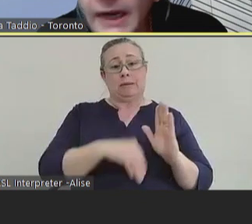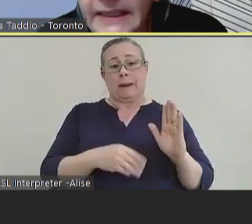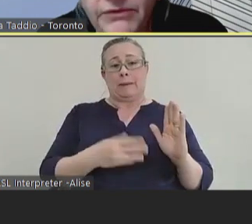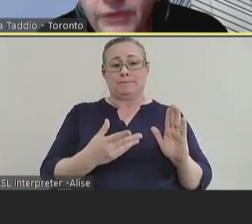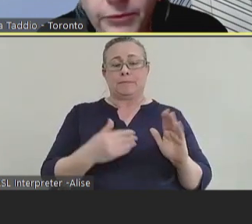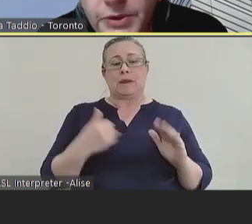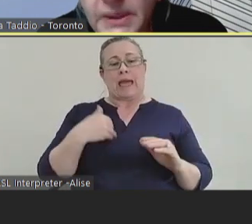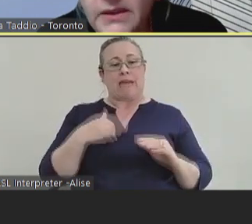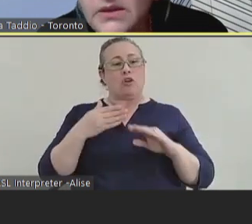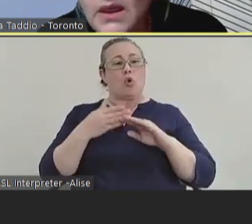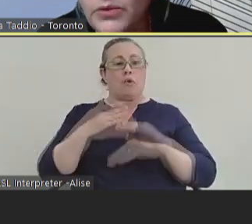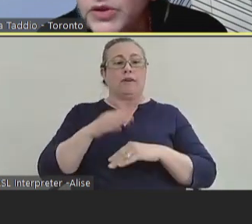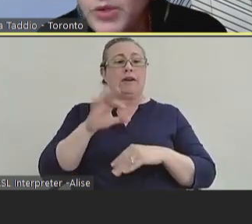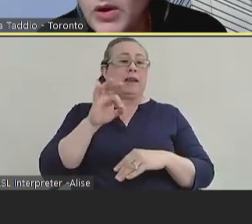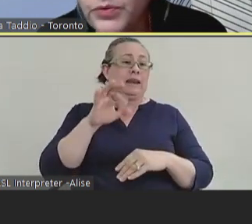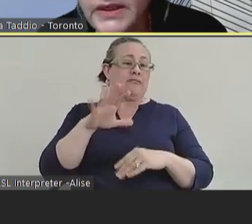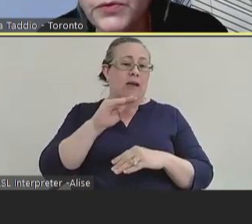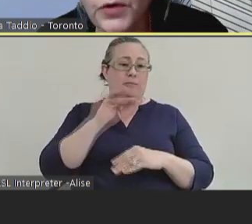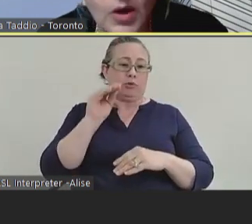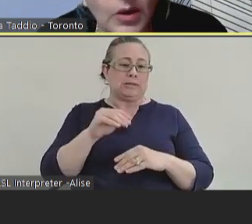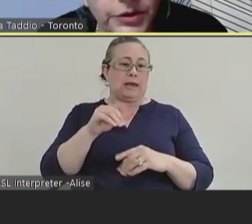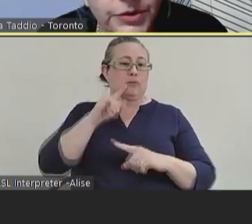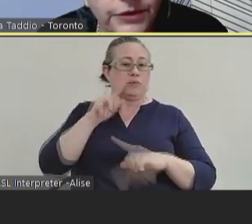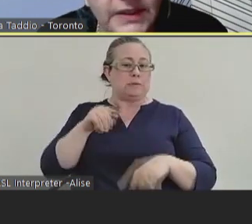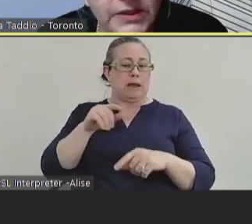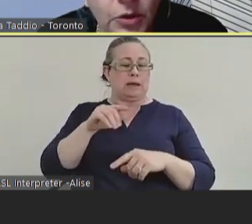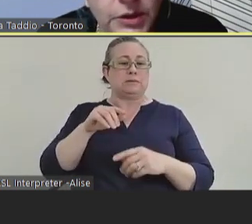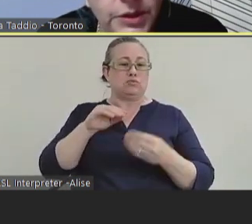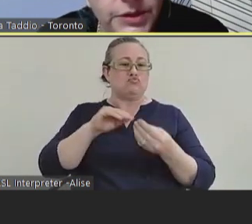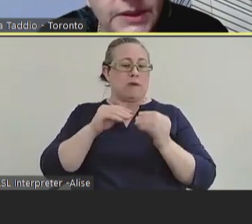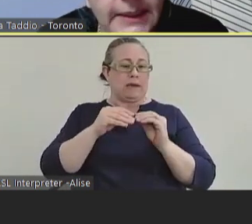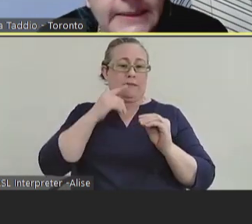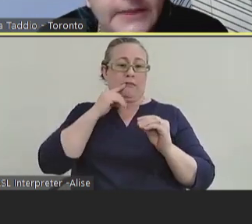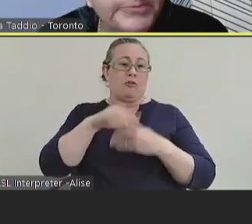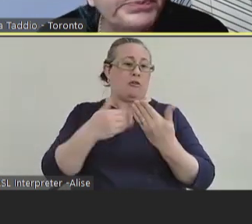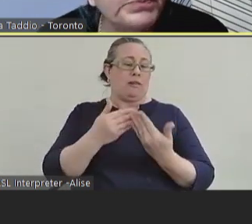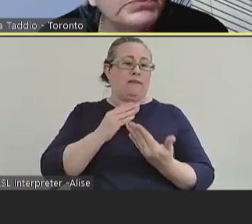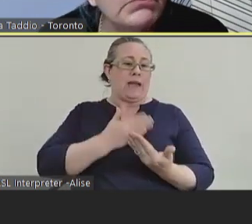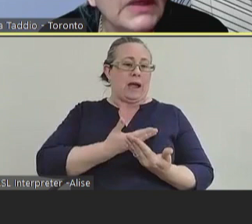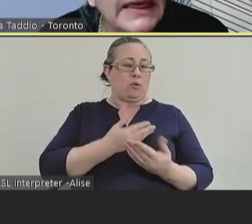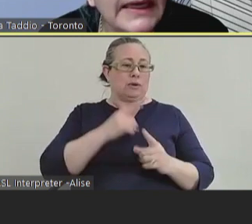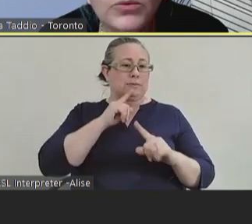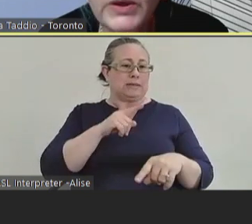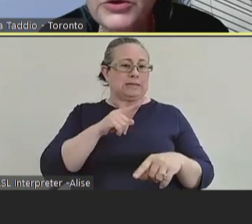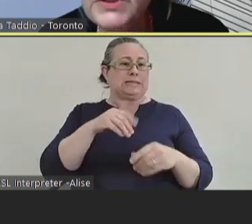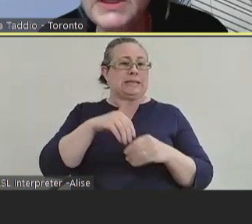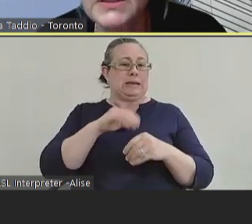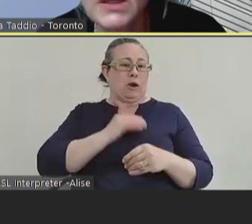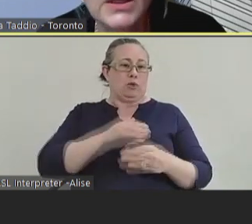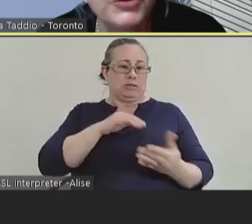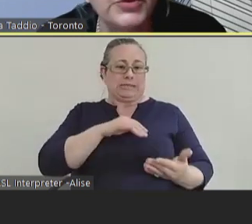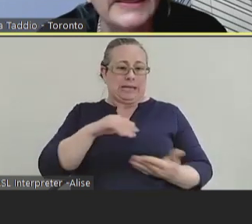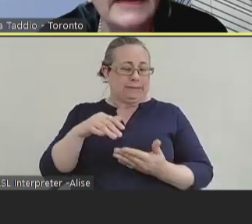95 percent response rates for all our surveys across our studies. And we use this to, again,